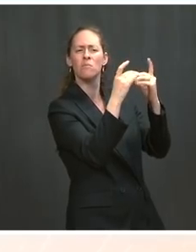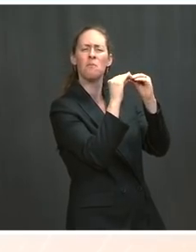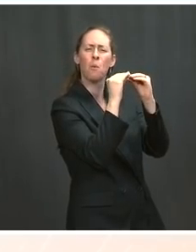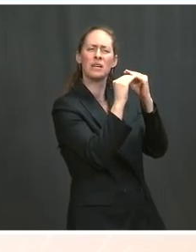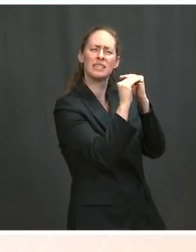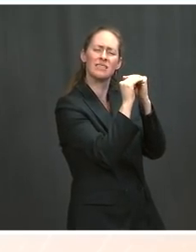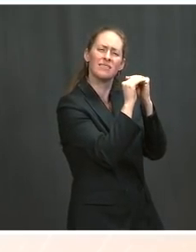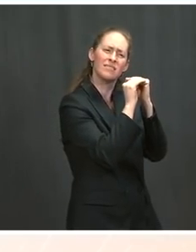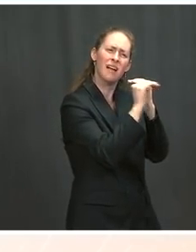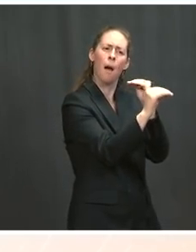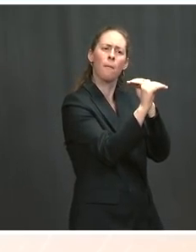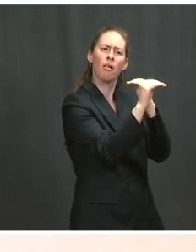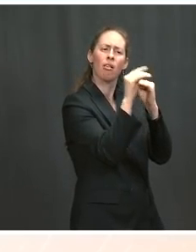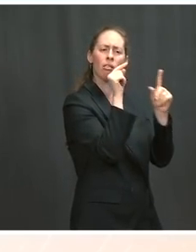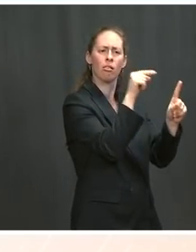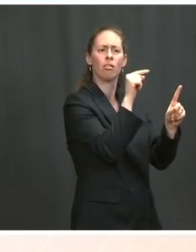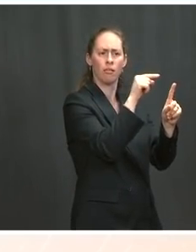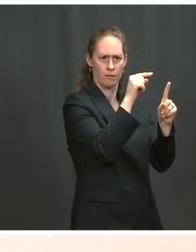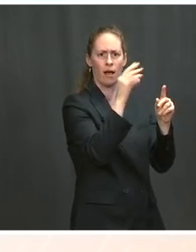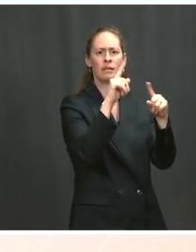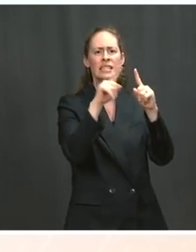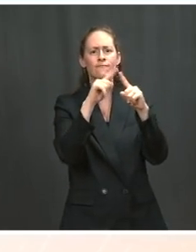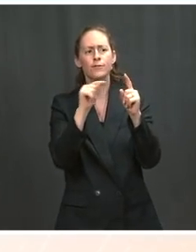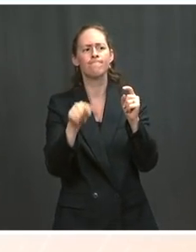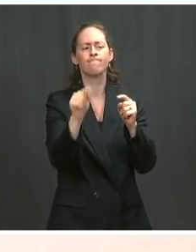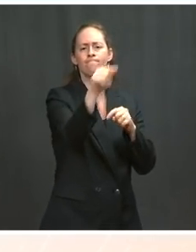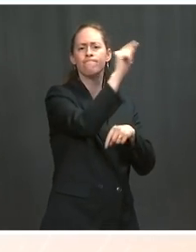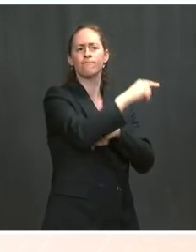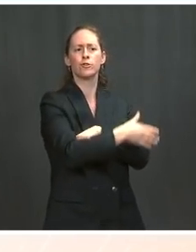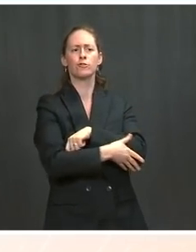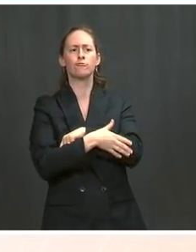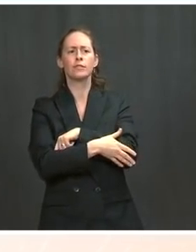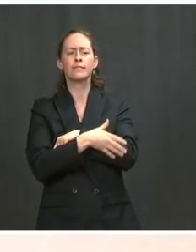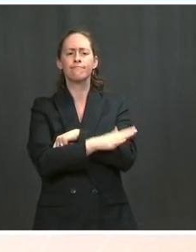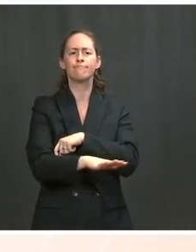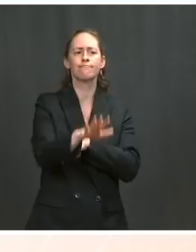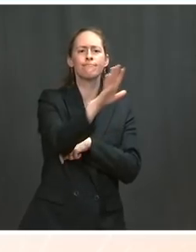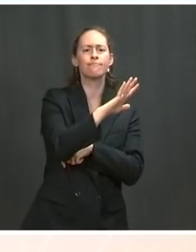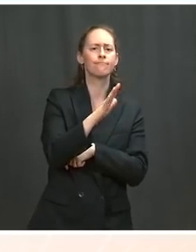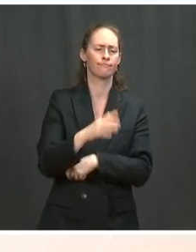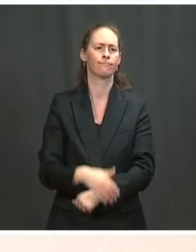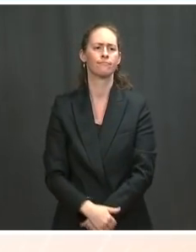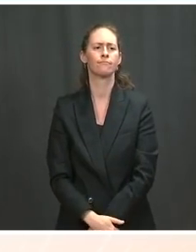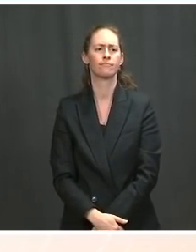the Qataris, the Egyptians, the Tunisians, others -- who can play an important role